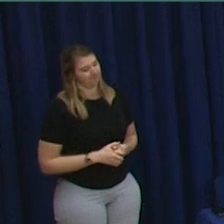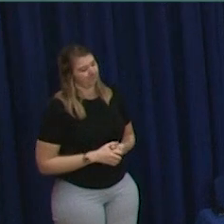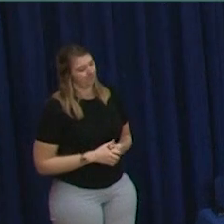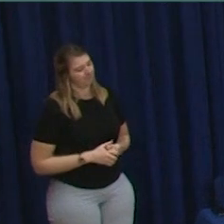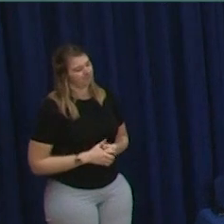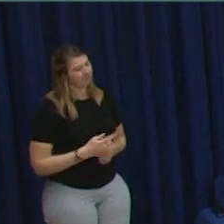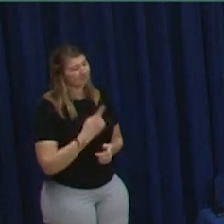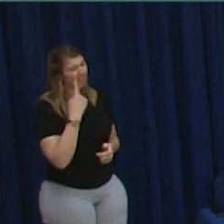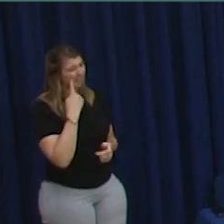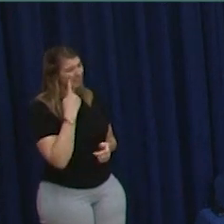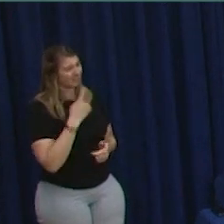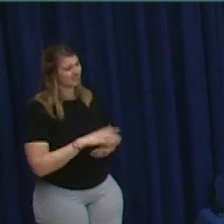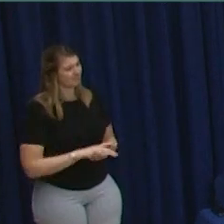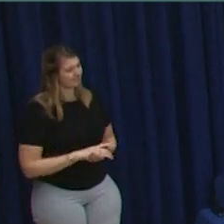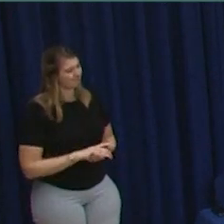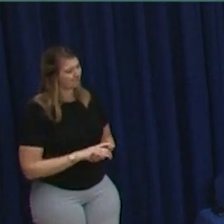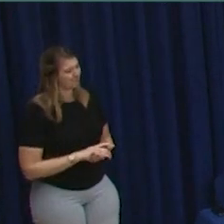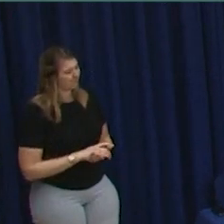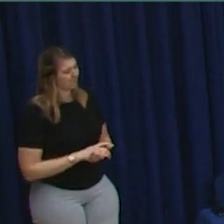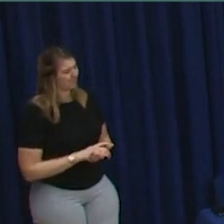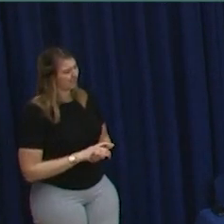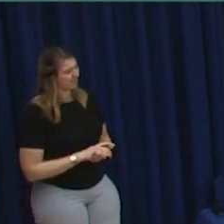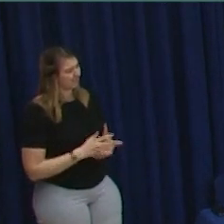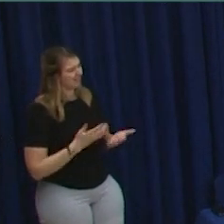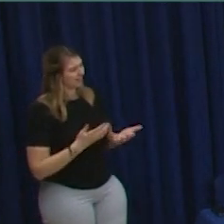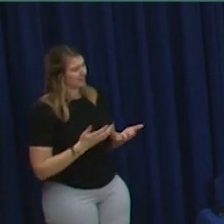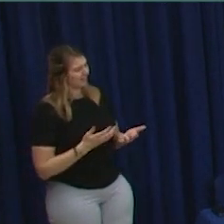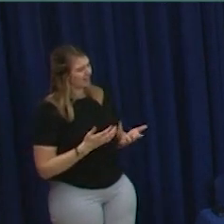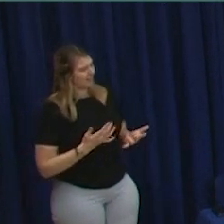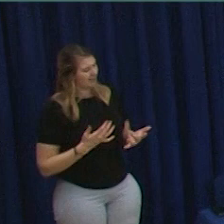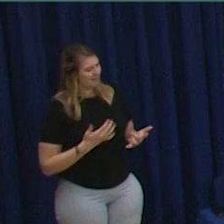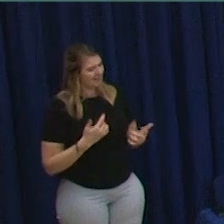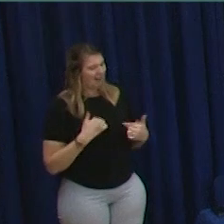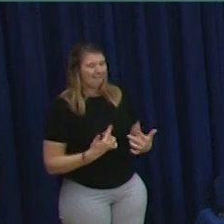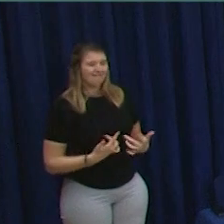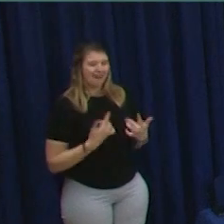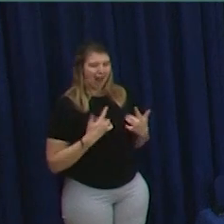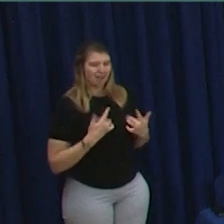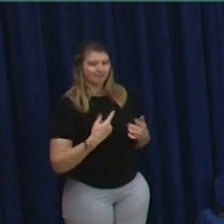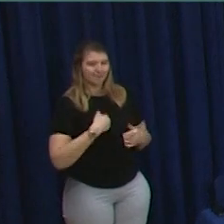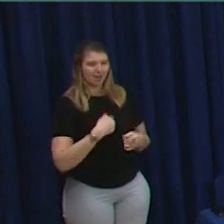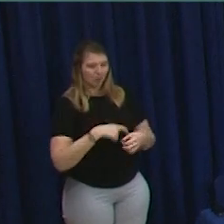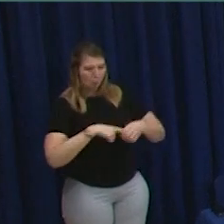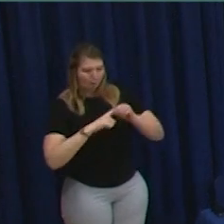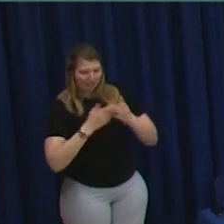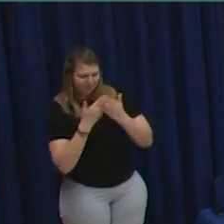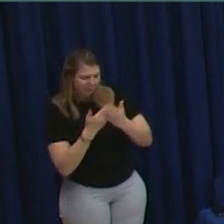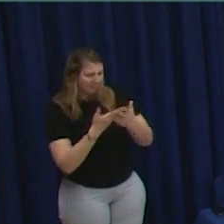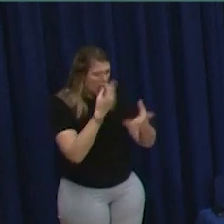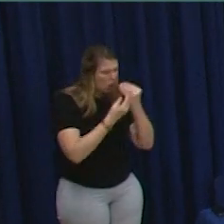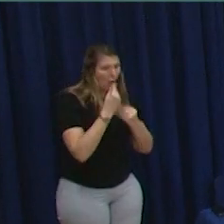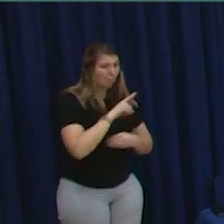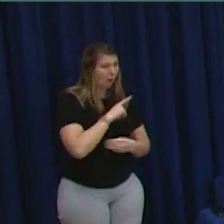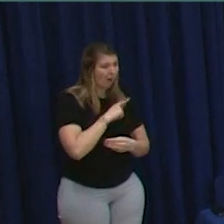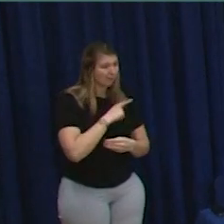in a funny way, I thought I did it because my students needed me, but I think I needed them back